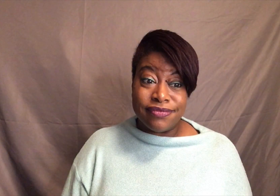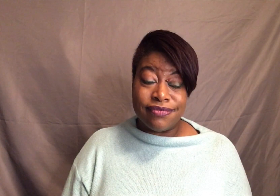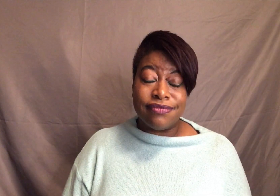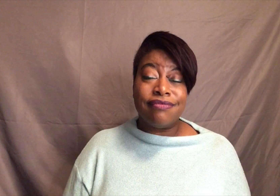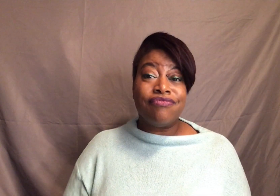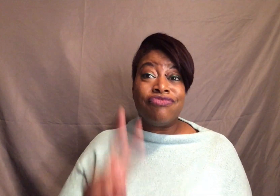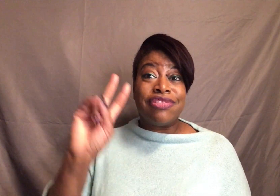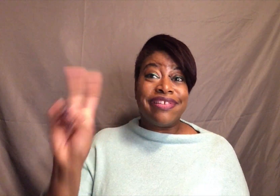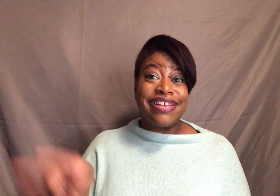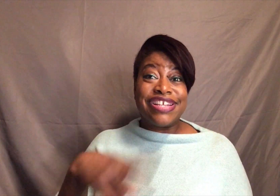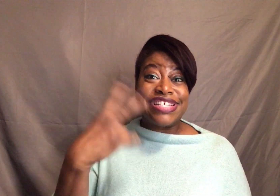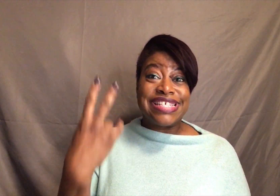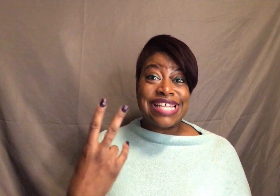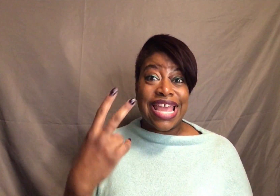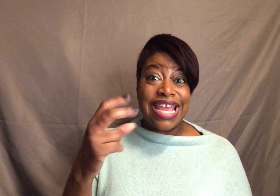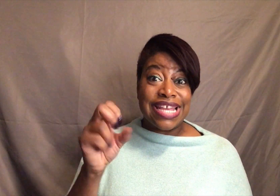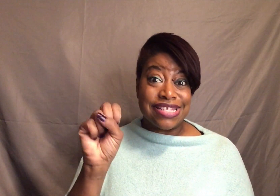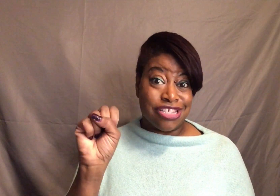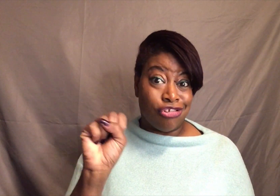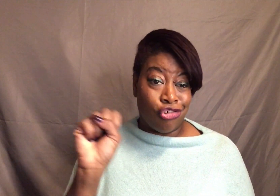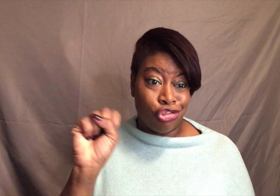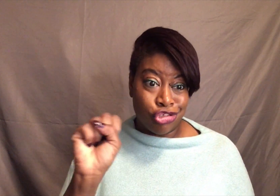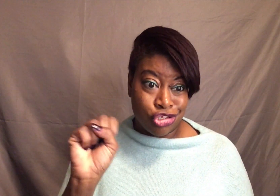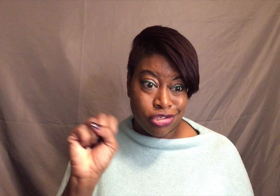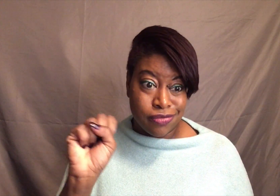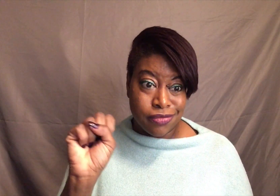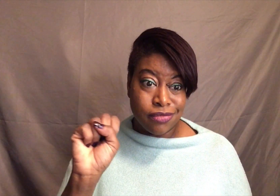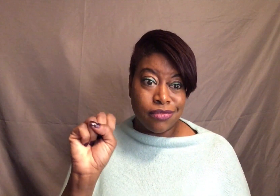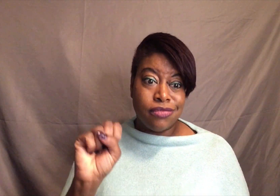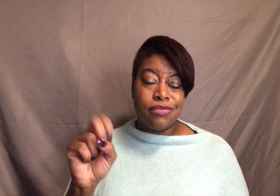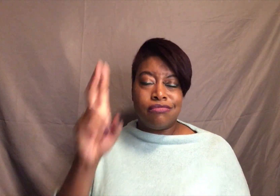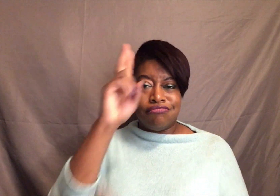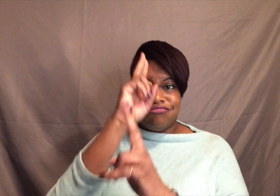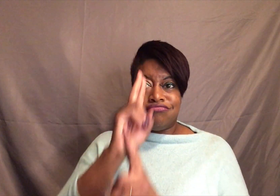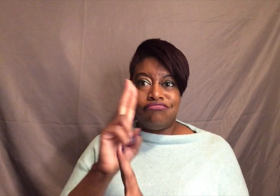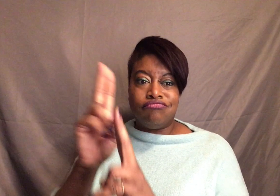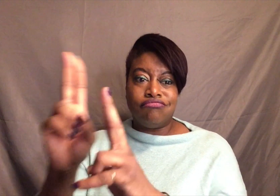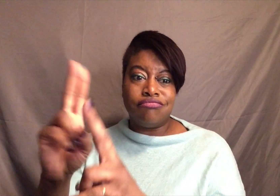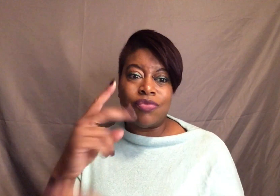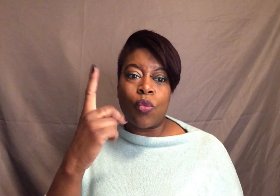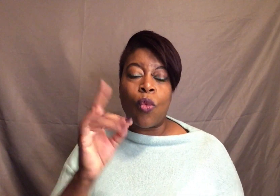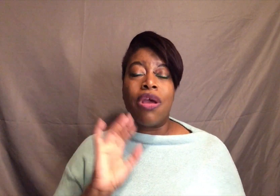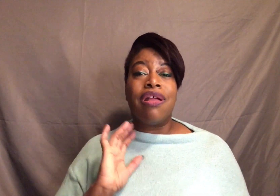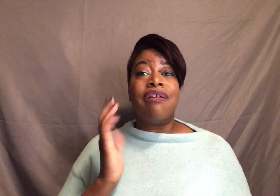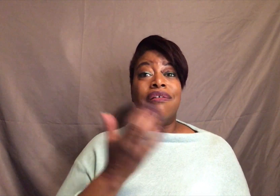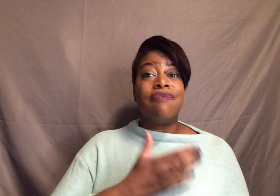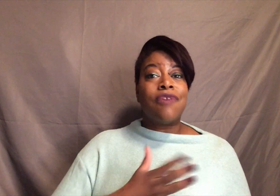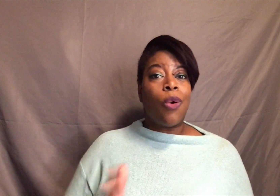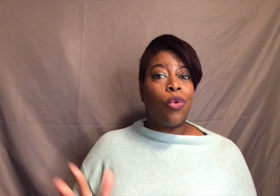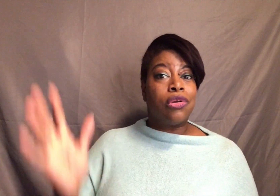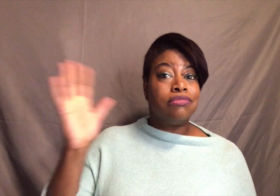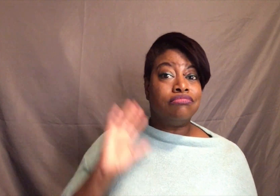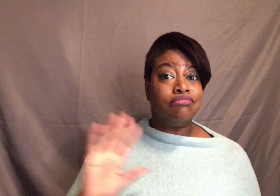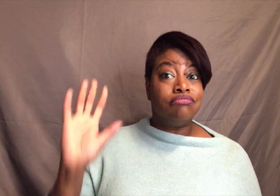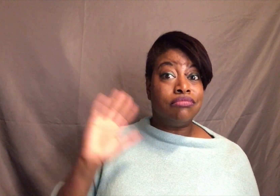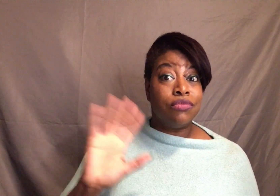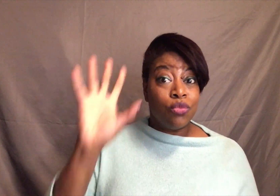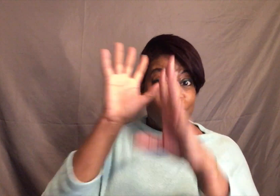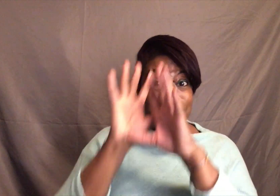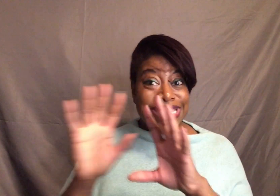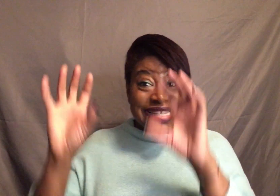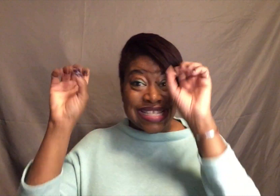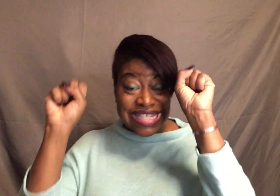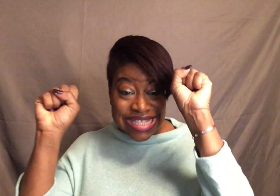Our Second scholarship honors one of our past (late) presidents,